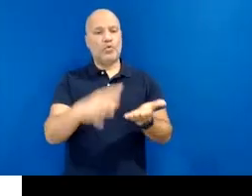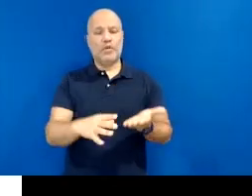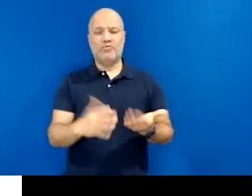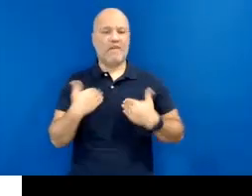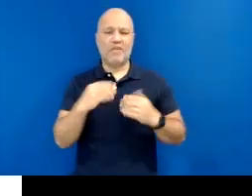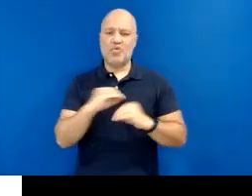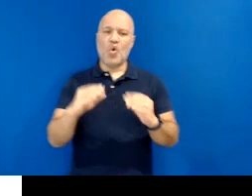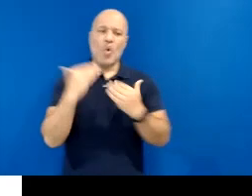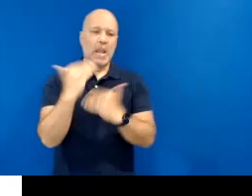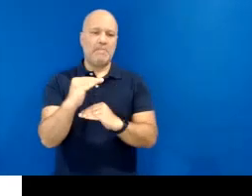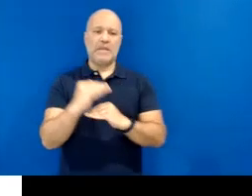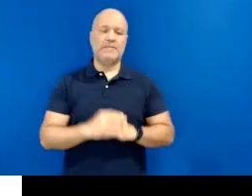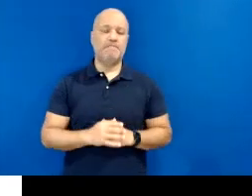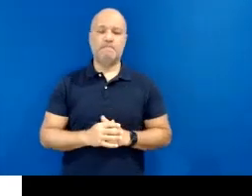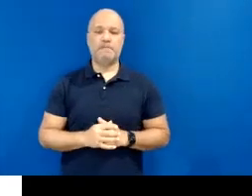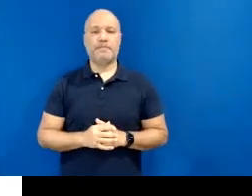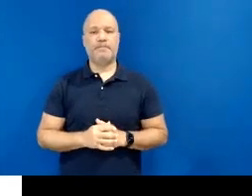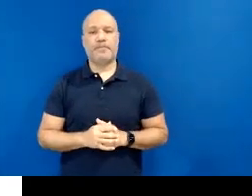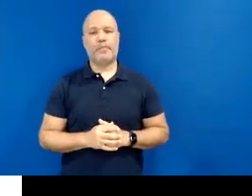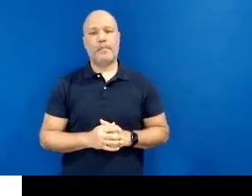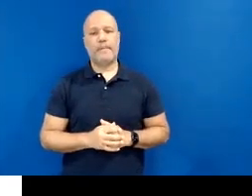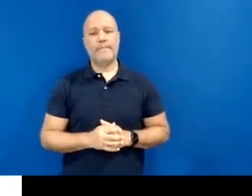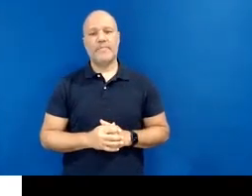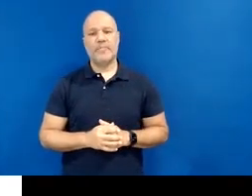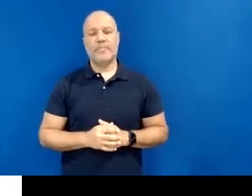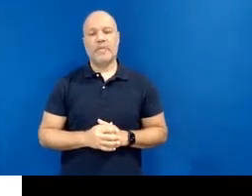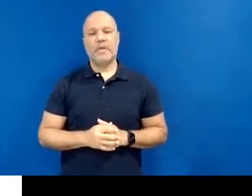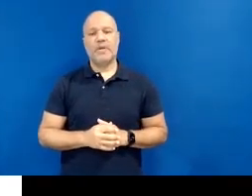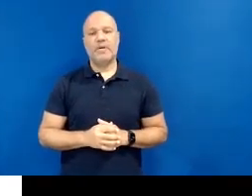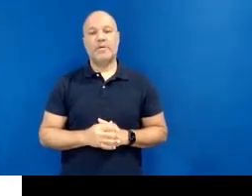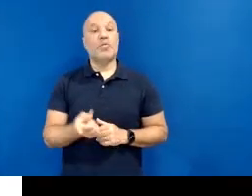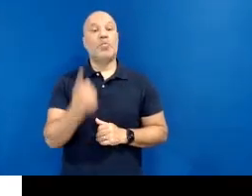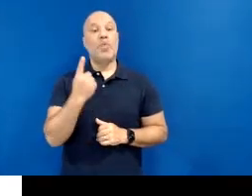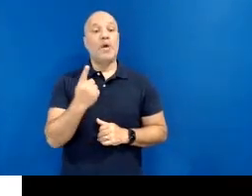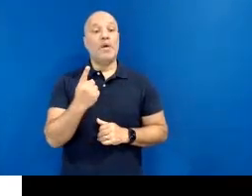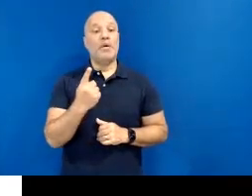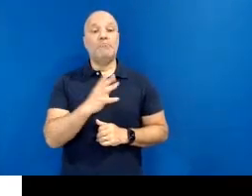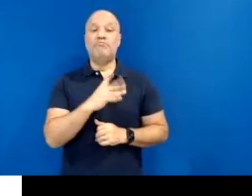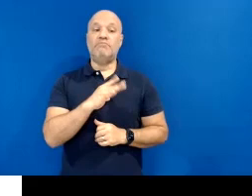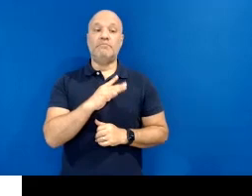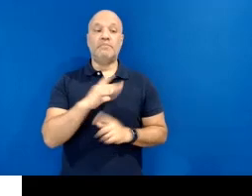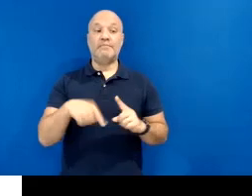printing or copying and doing any of those things. But one of the cooler things about faculty select